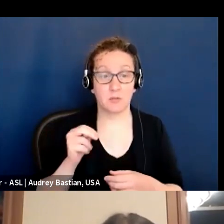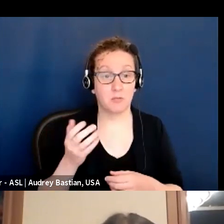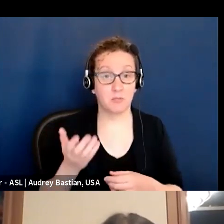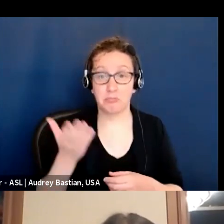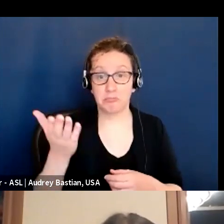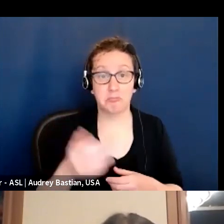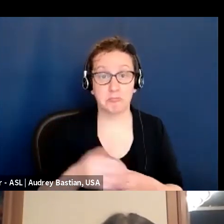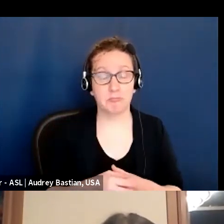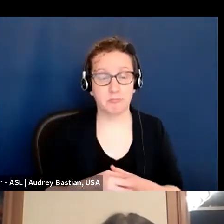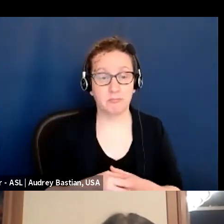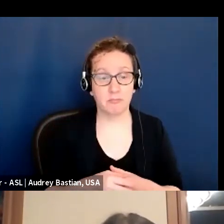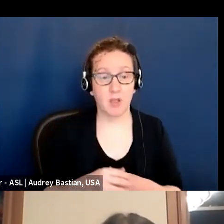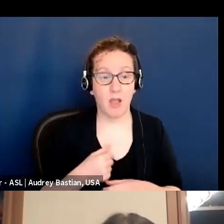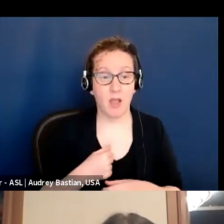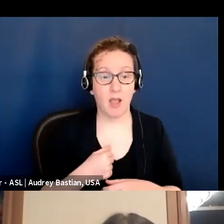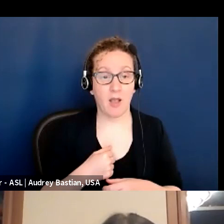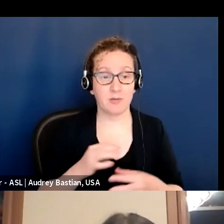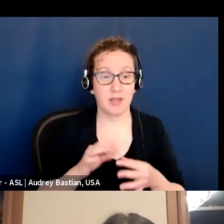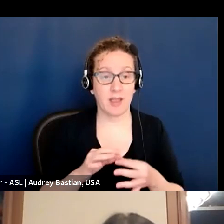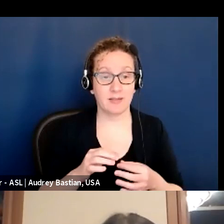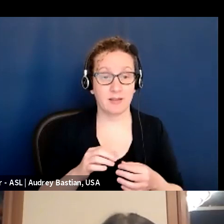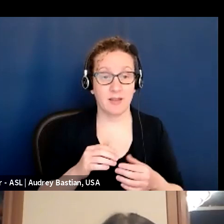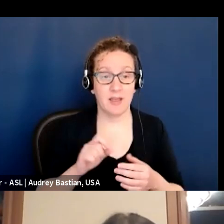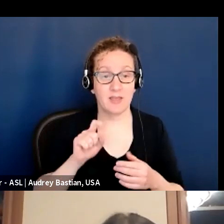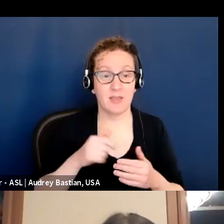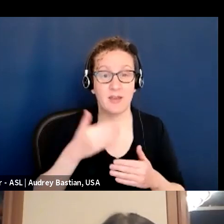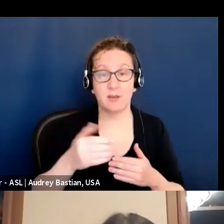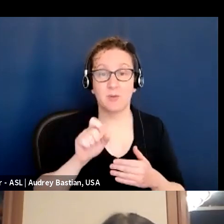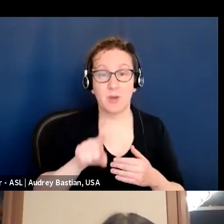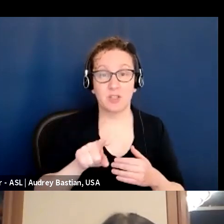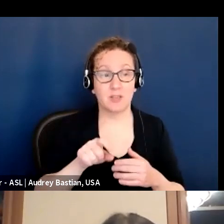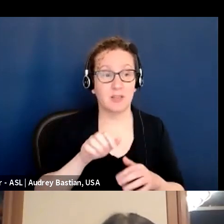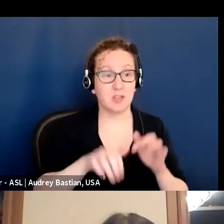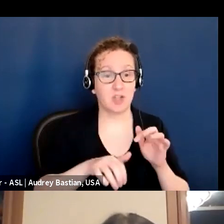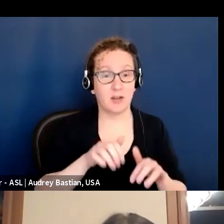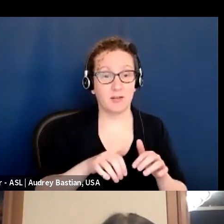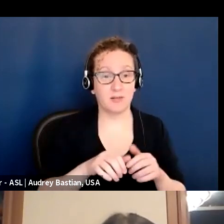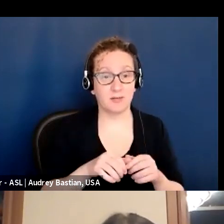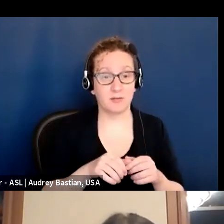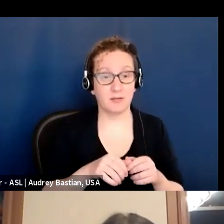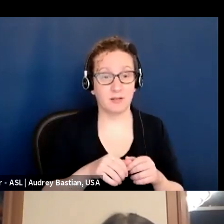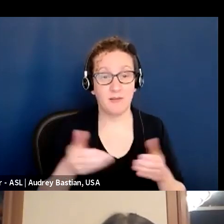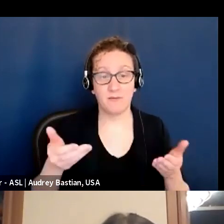going just ask the next question that was sent in the chat and invite anyone to, um,